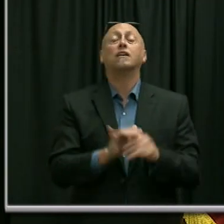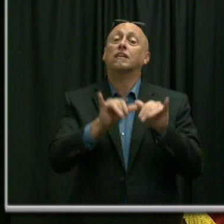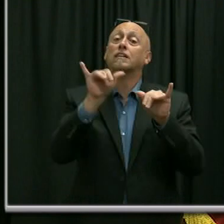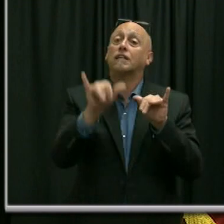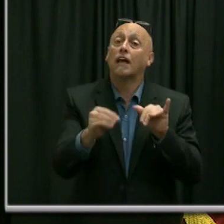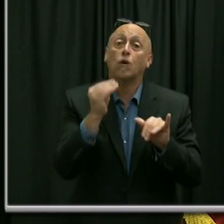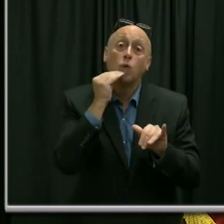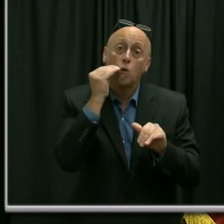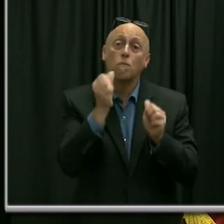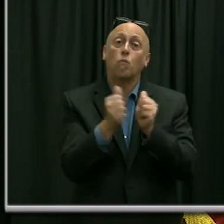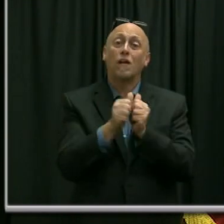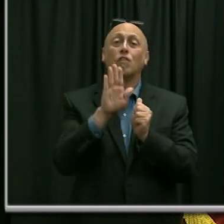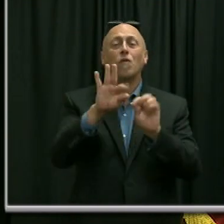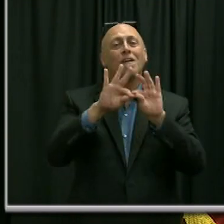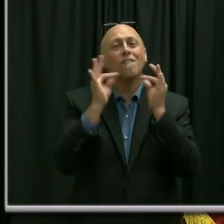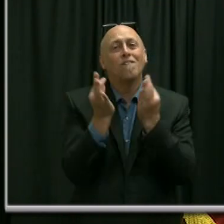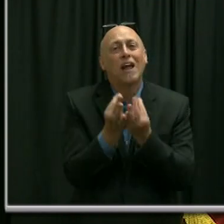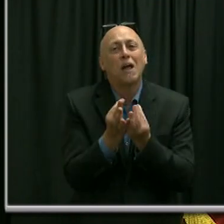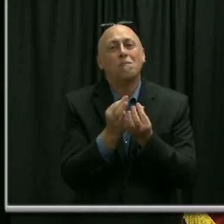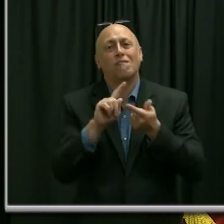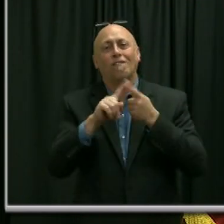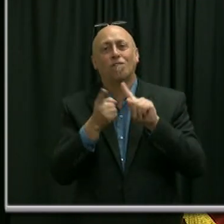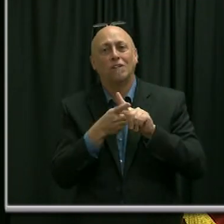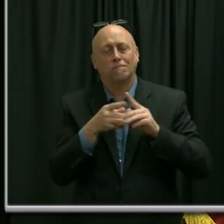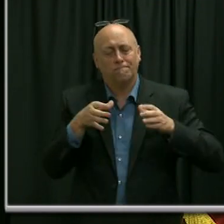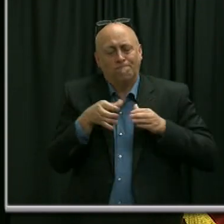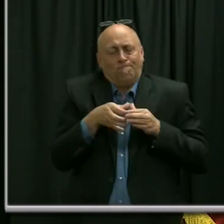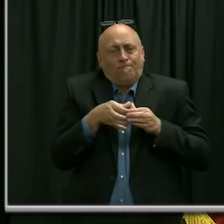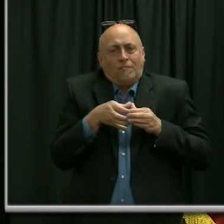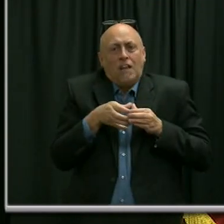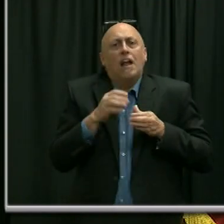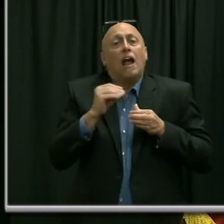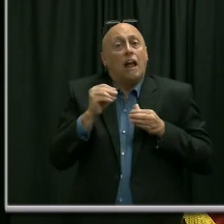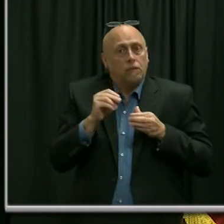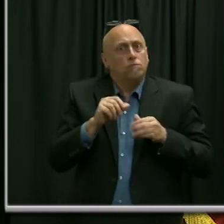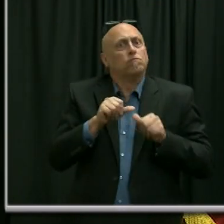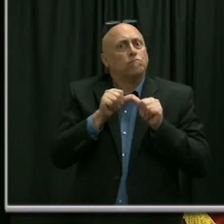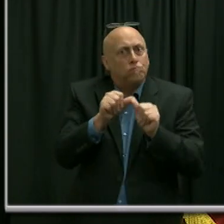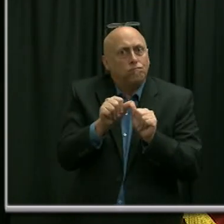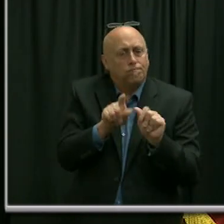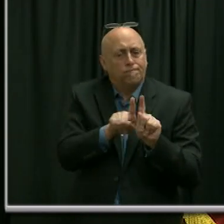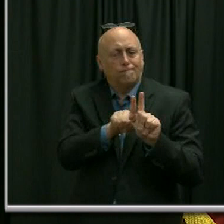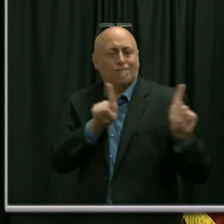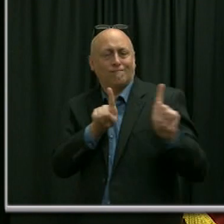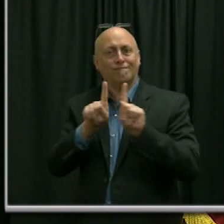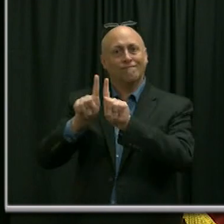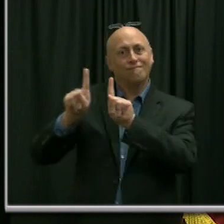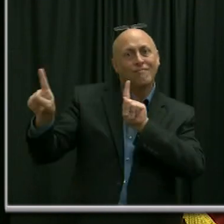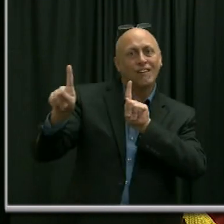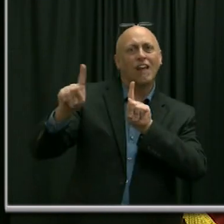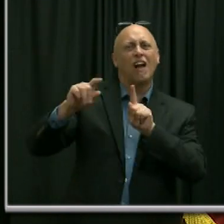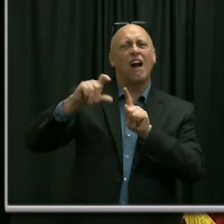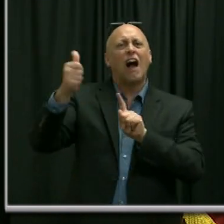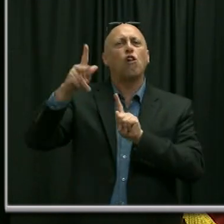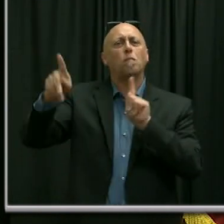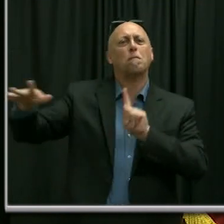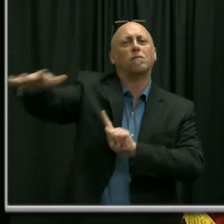COMFORTABLY AT HOME WITH YOUR LOVED ONES AND REMAIN SOCIALLY DISTANCE FROM OTHERS TO PROTECT